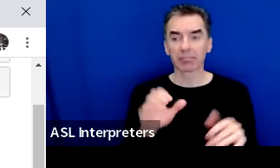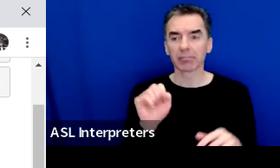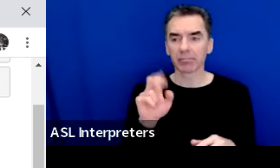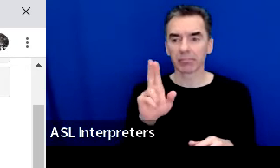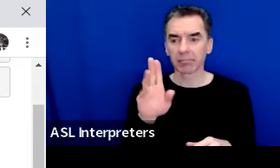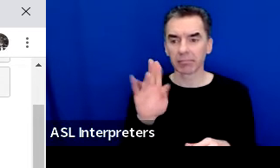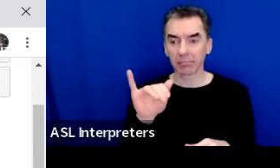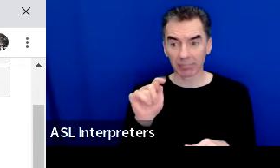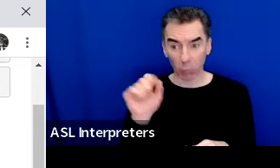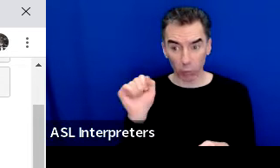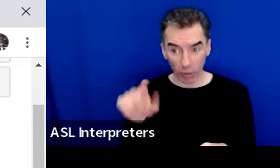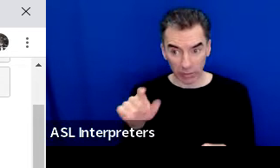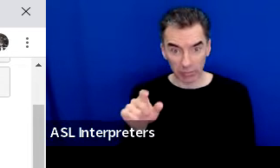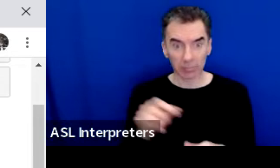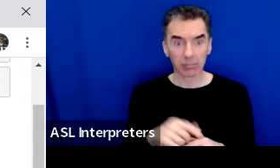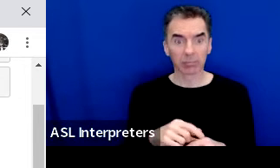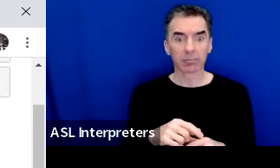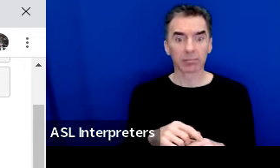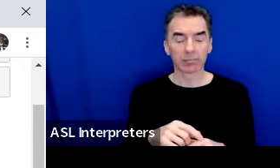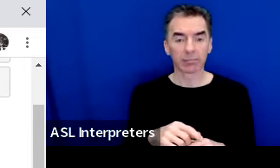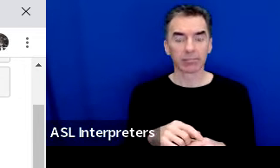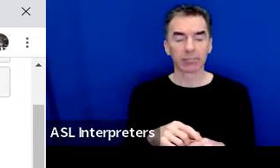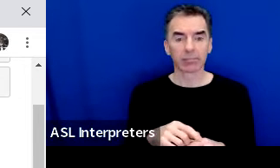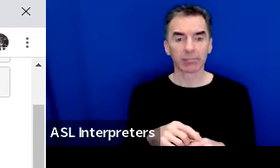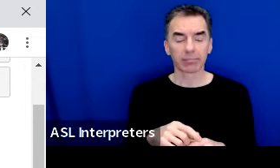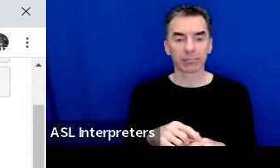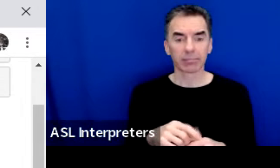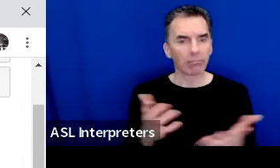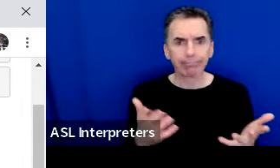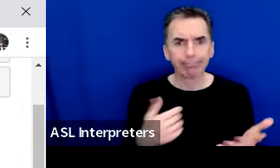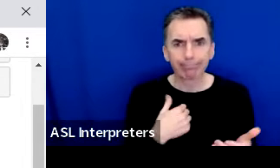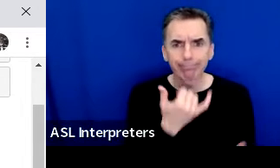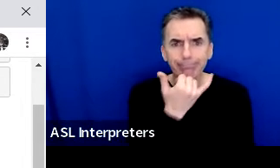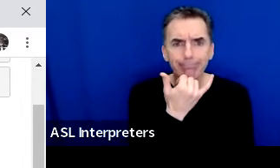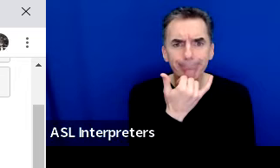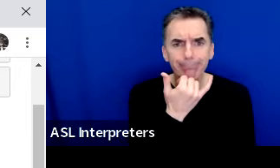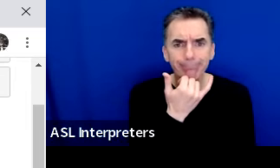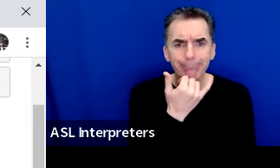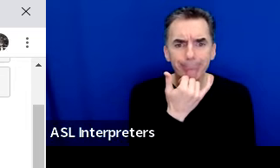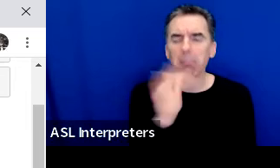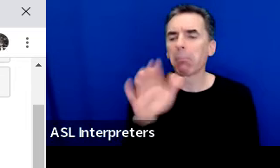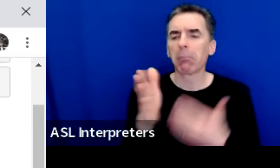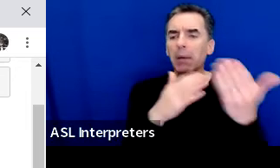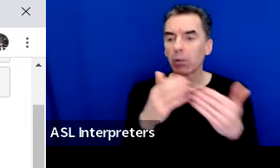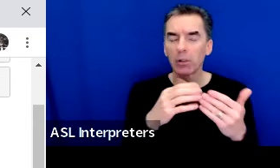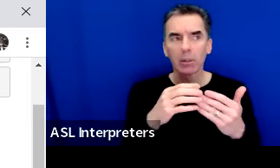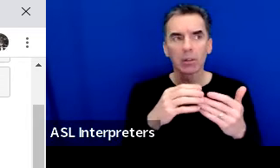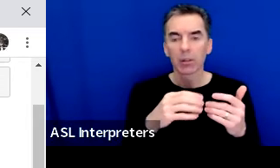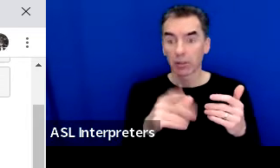And I didn't get it right, but what it shows is what I got right when I didn't get right,